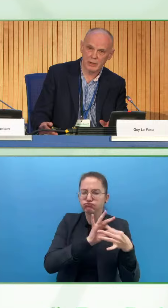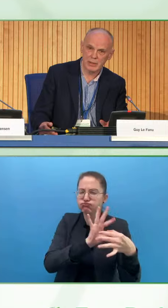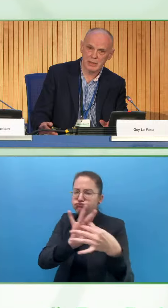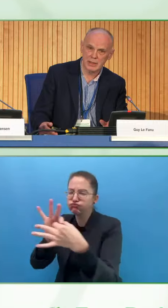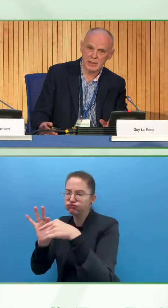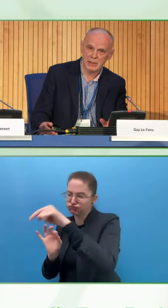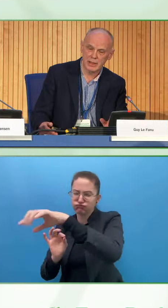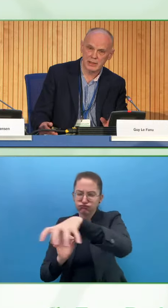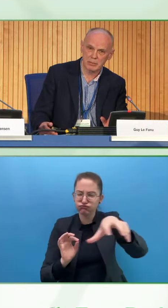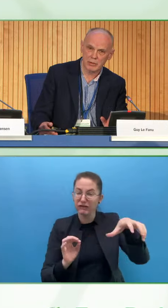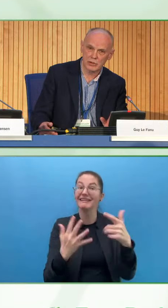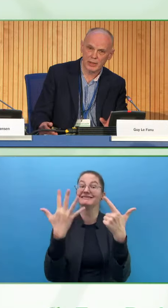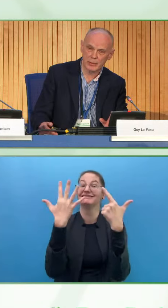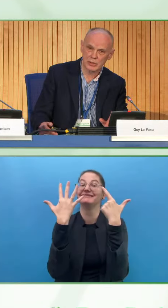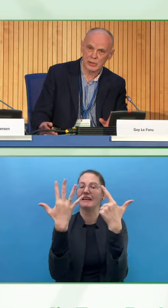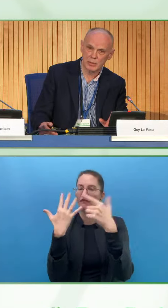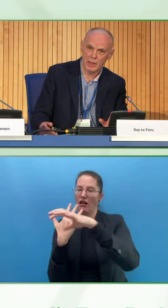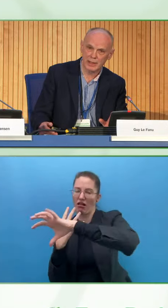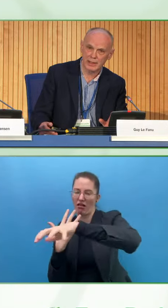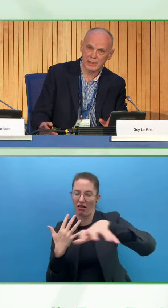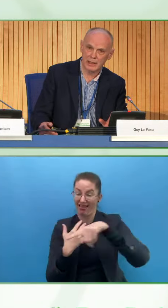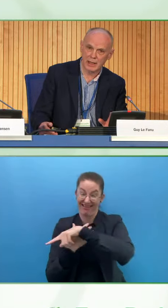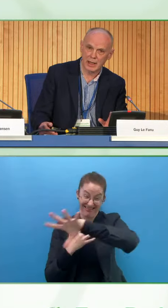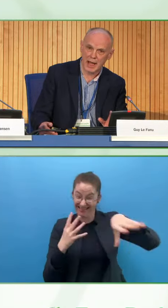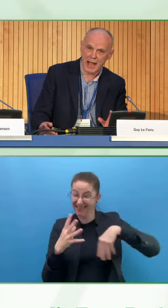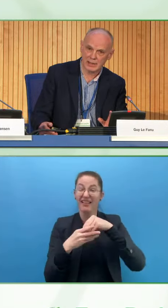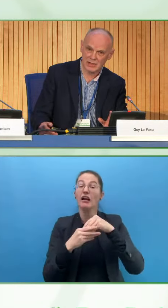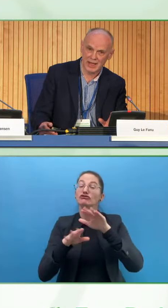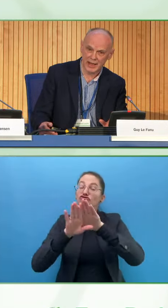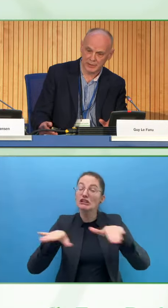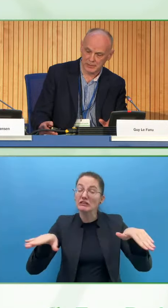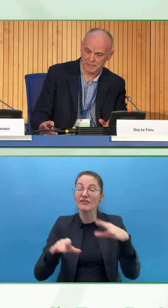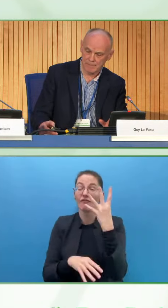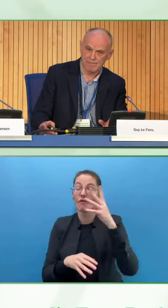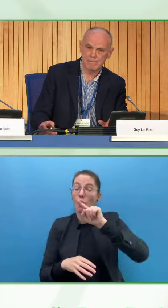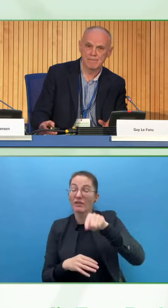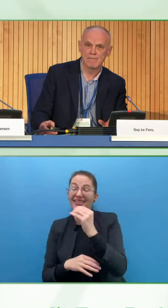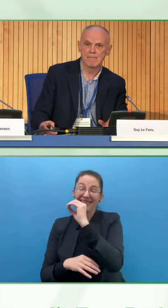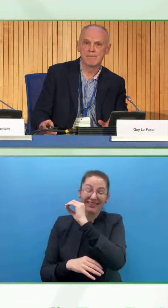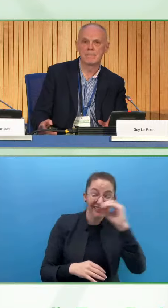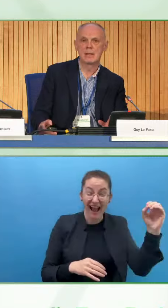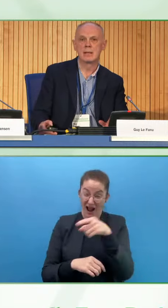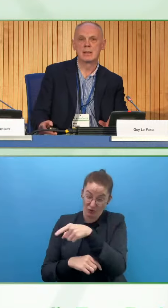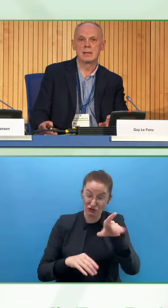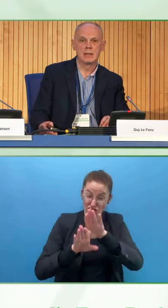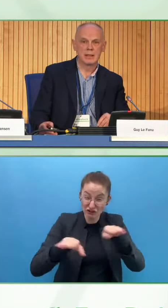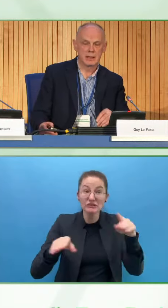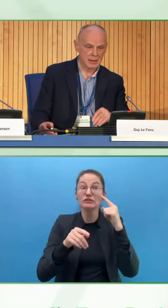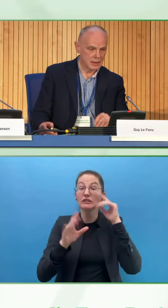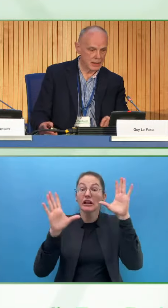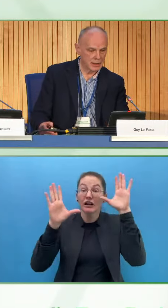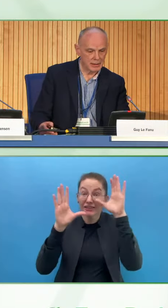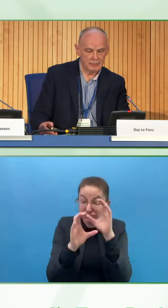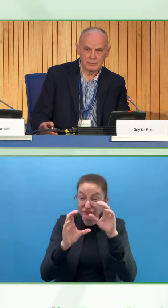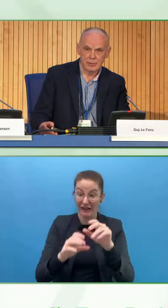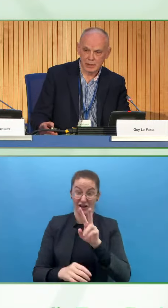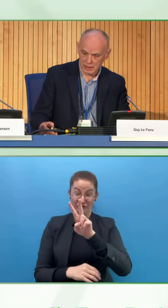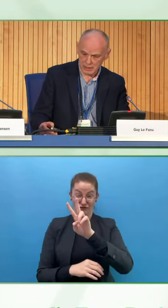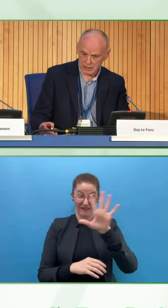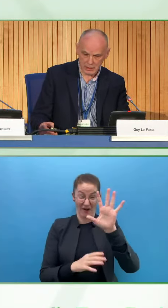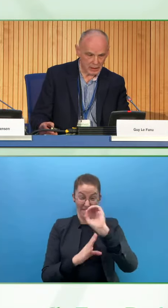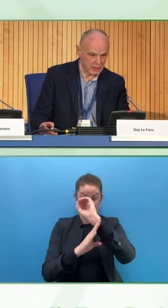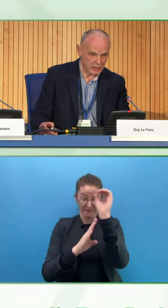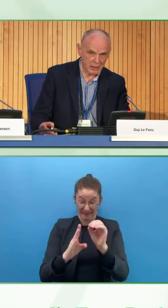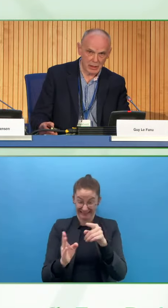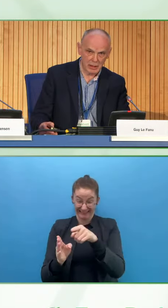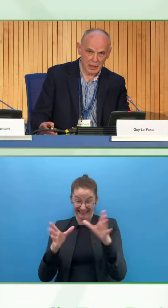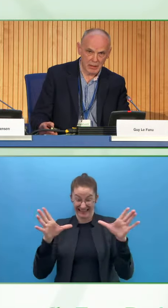So this is a project which is working at scale.